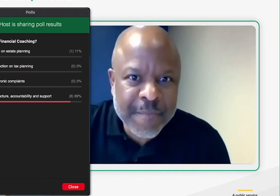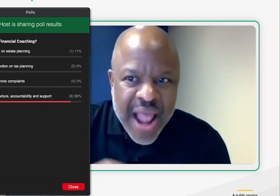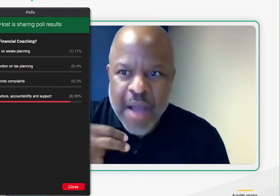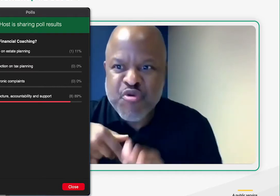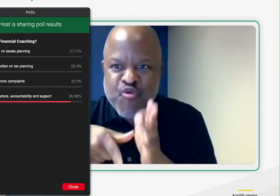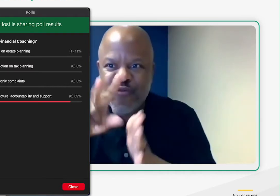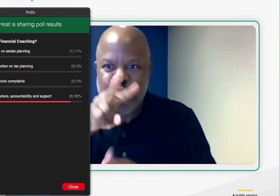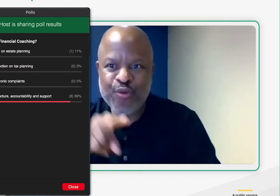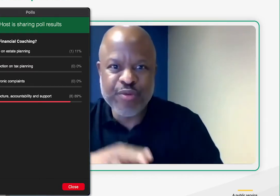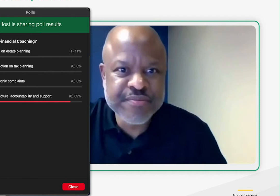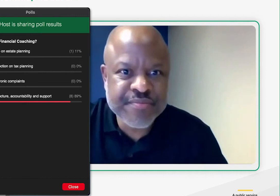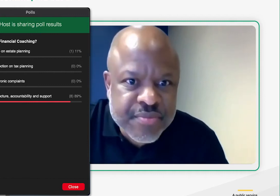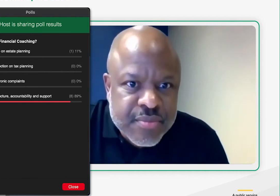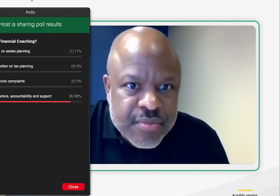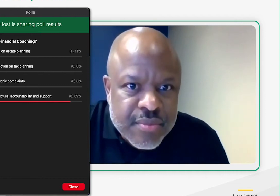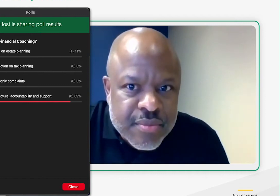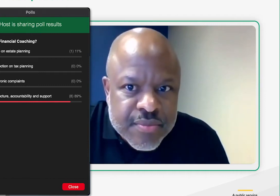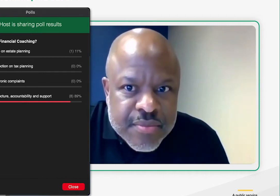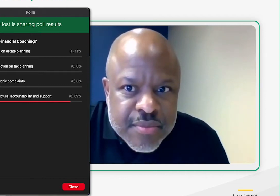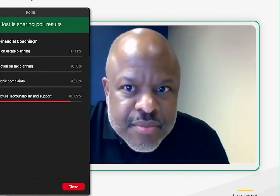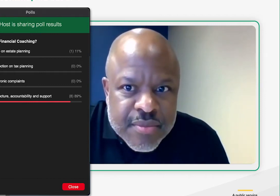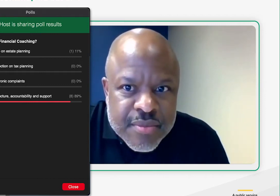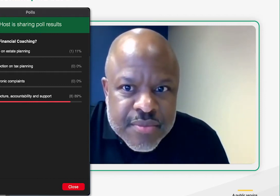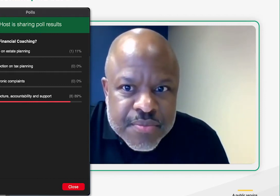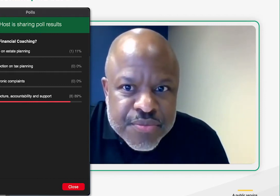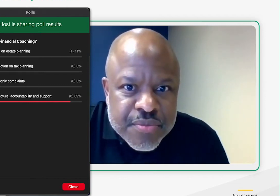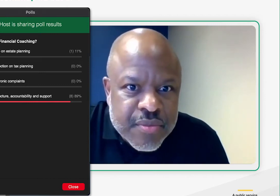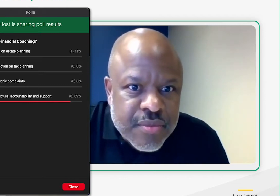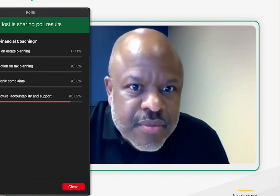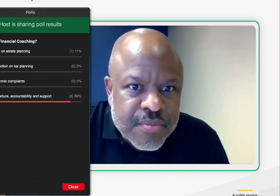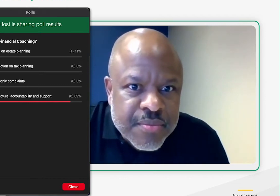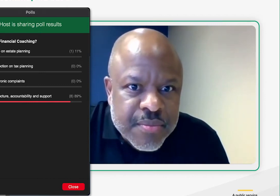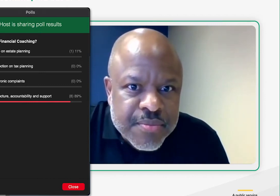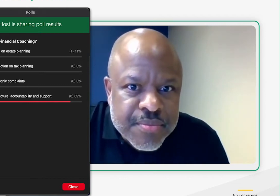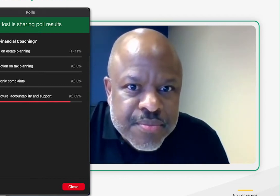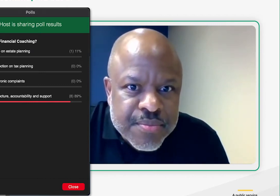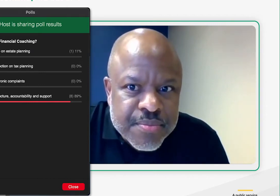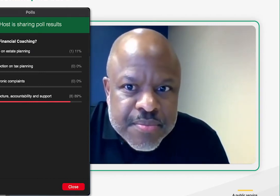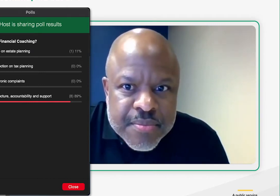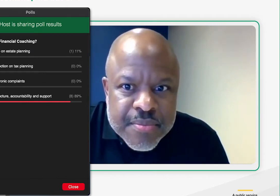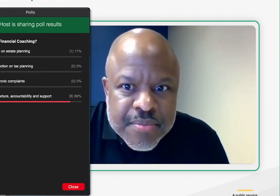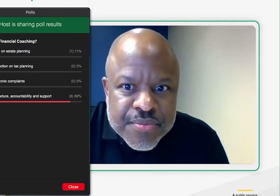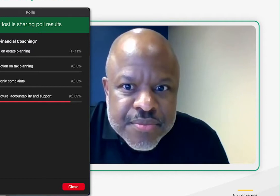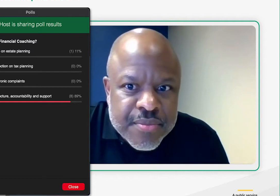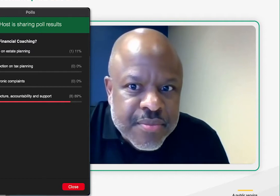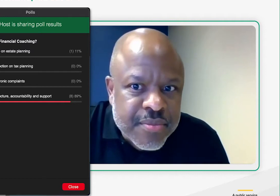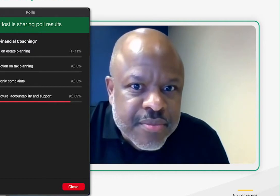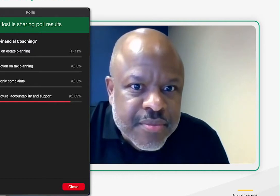I'm just reviewing everyone's answers right now.